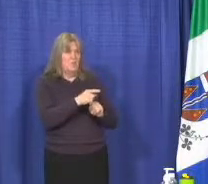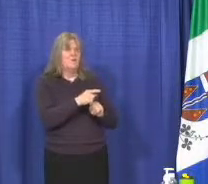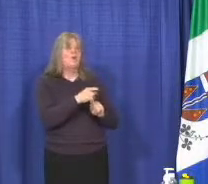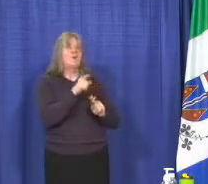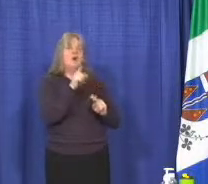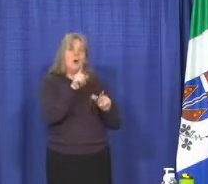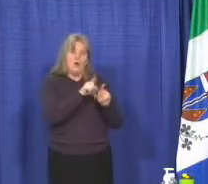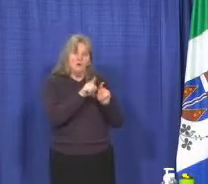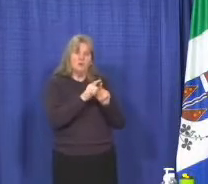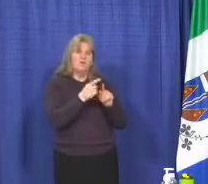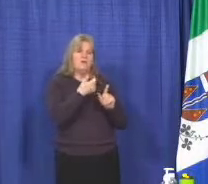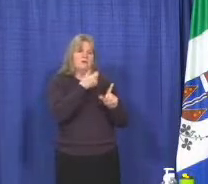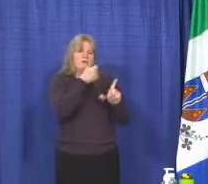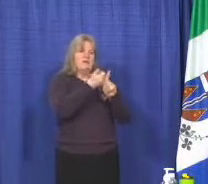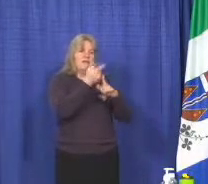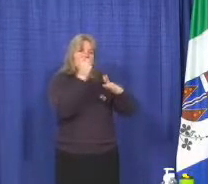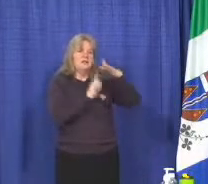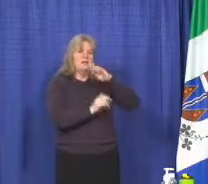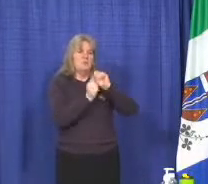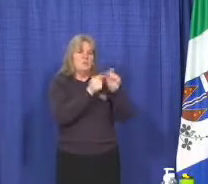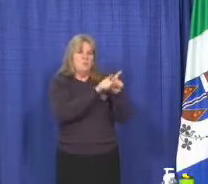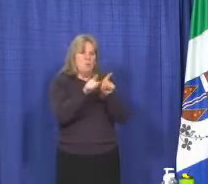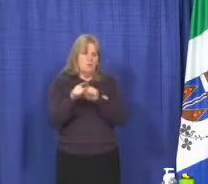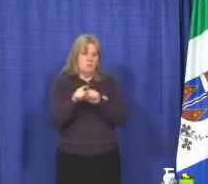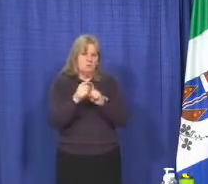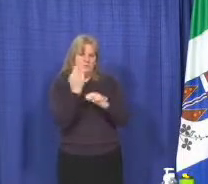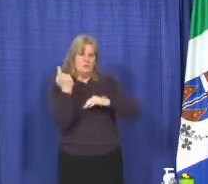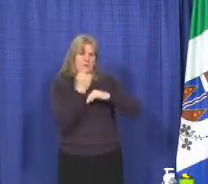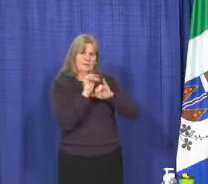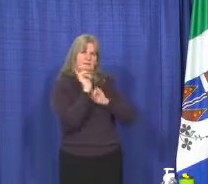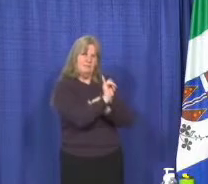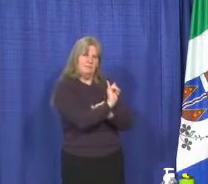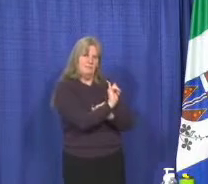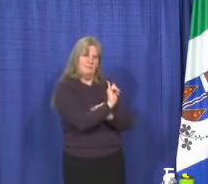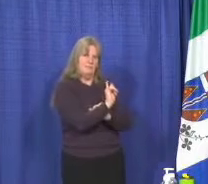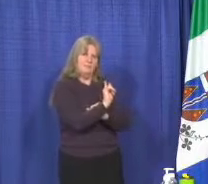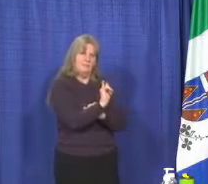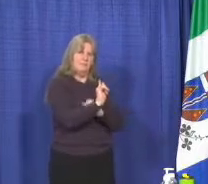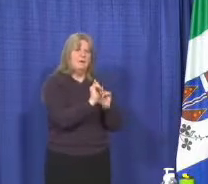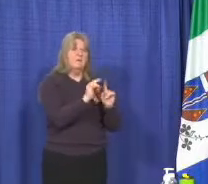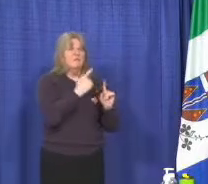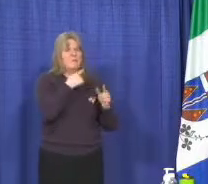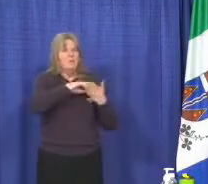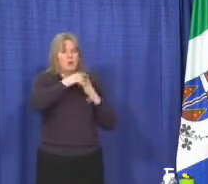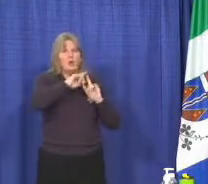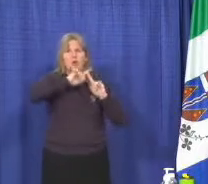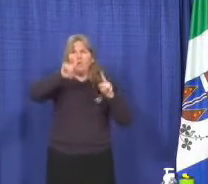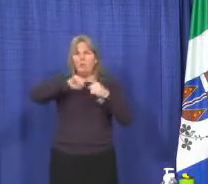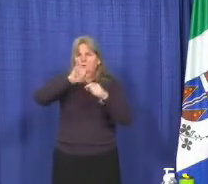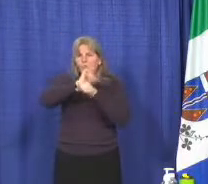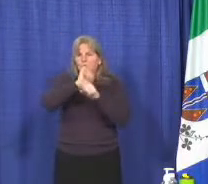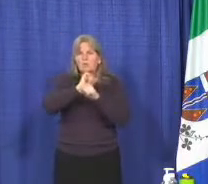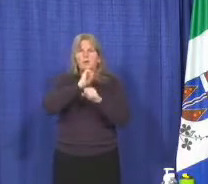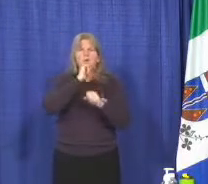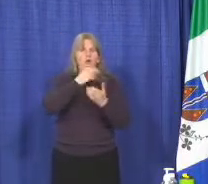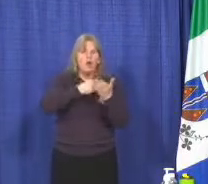members self isolate with travellers for the 14 days which means not going to work, going